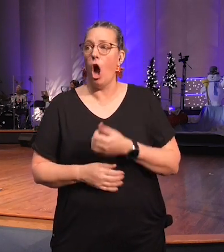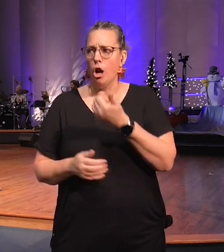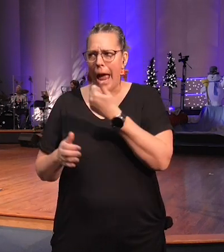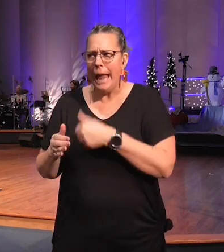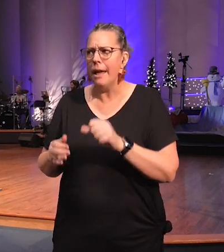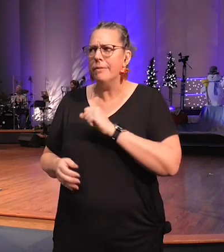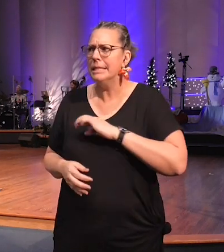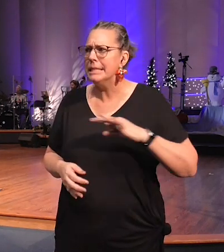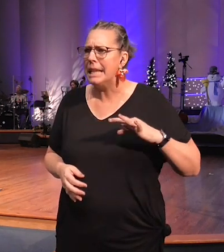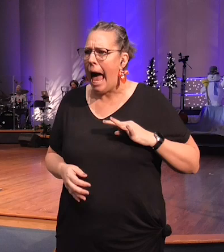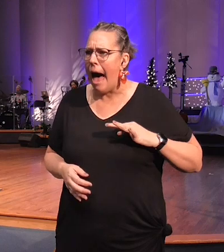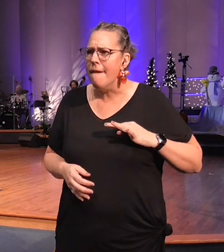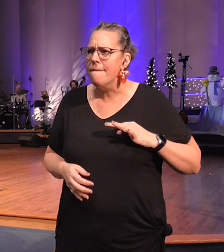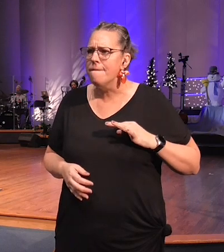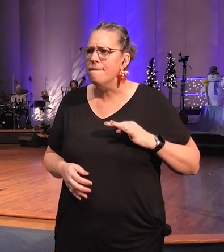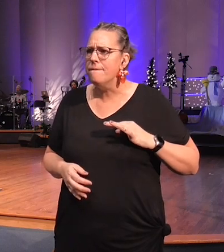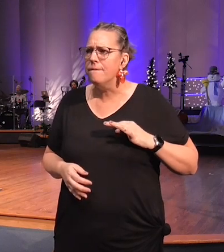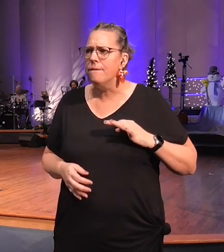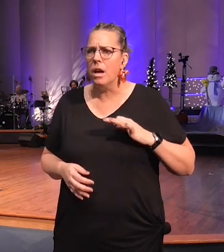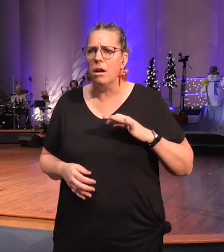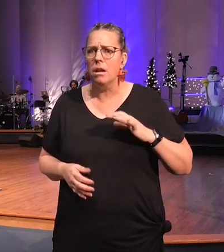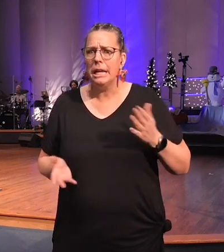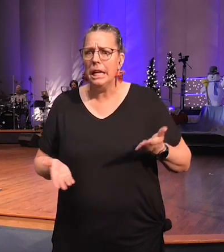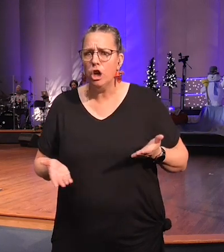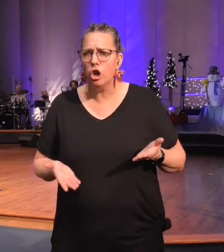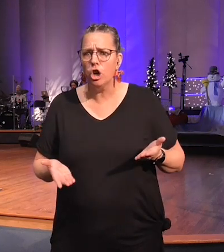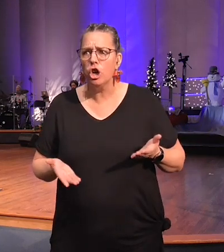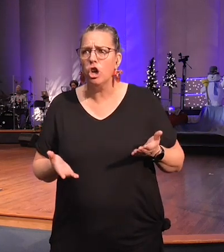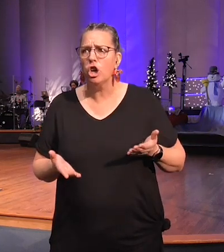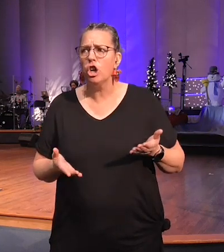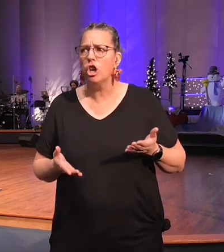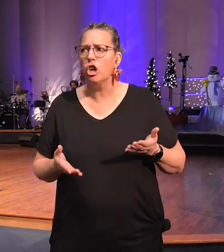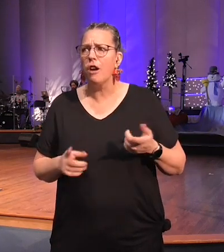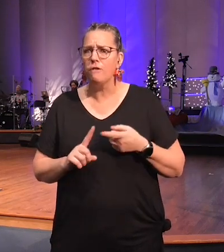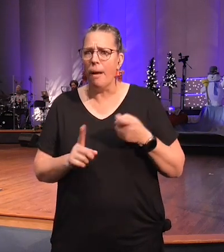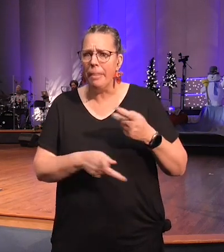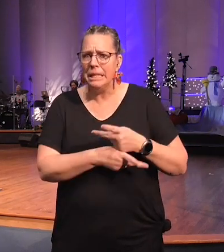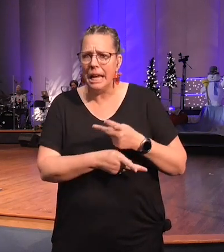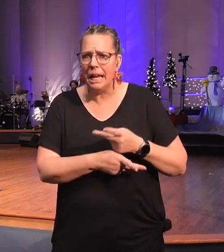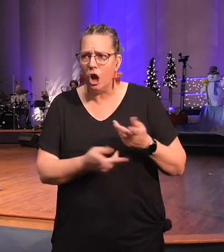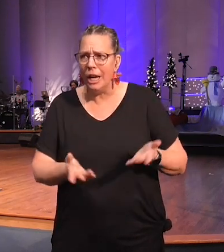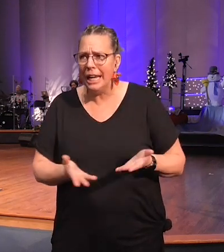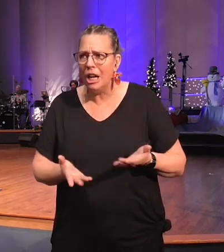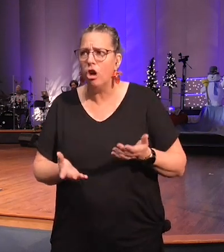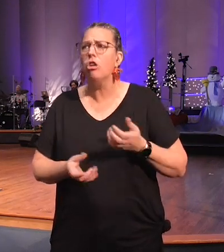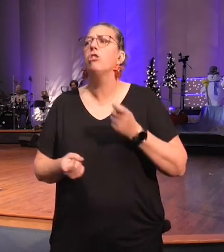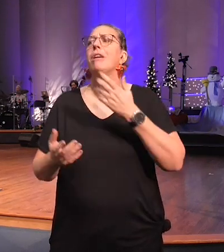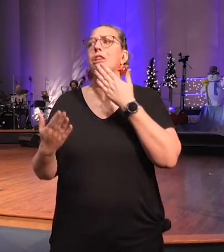the teens too and uh are any of our staff from our children's Enrichment Center here we are